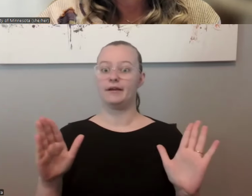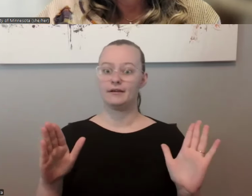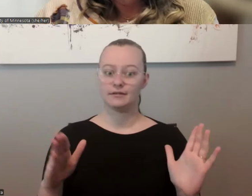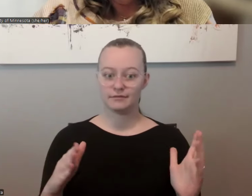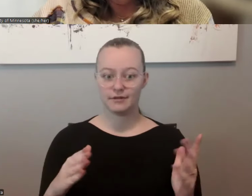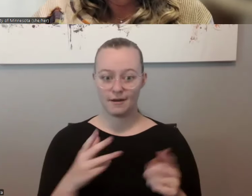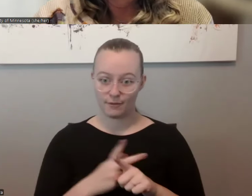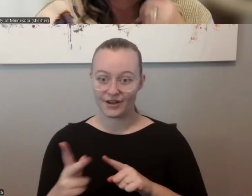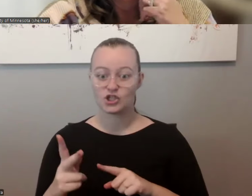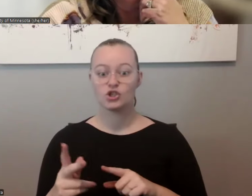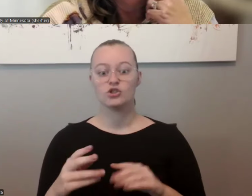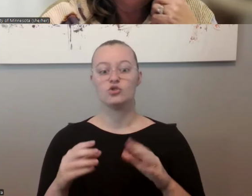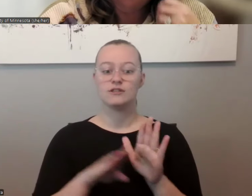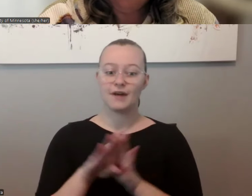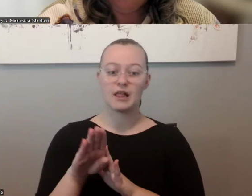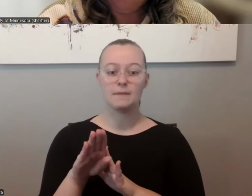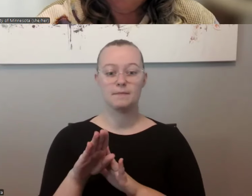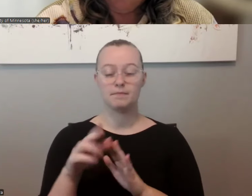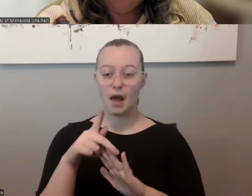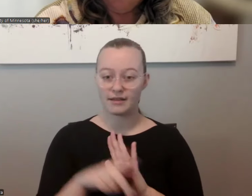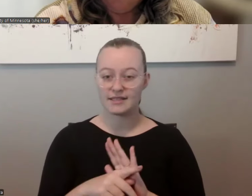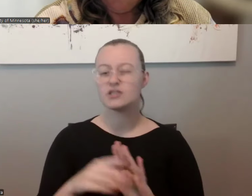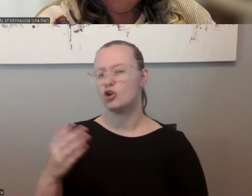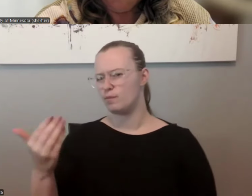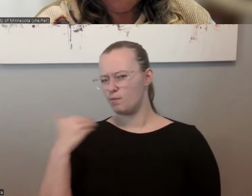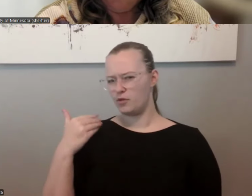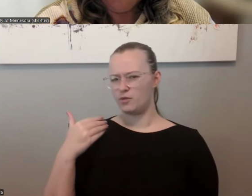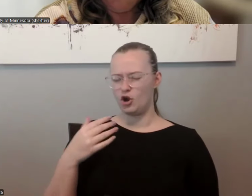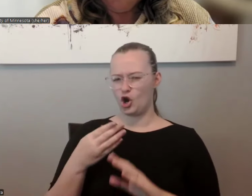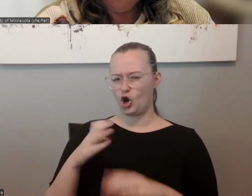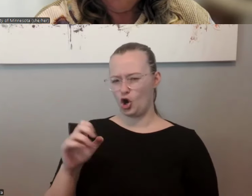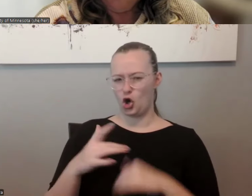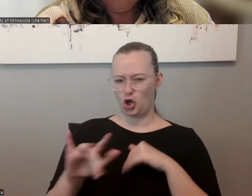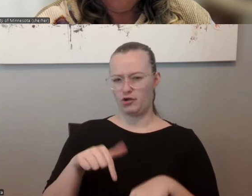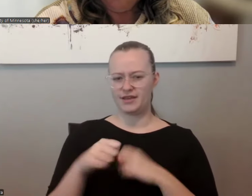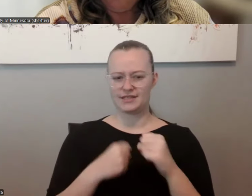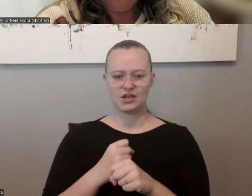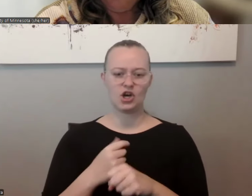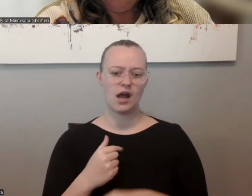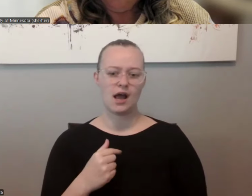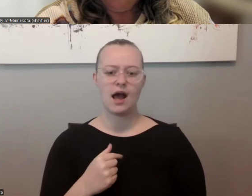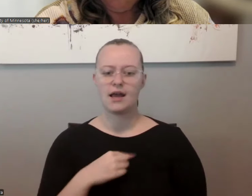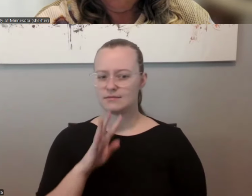long term care policies. Earlier this year, I spoke to the Illinois House Human Services Committee as they